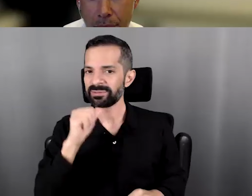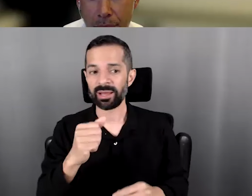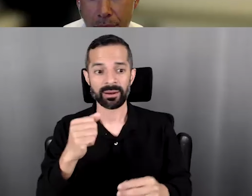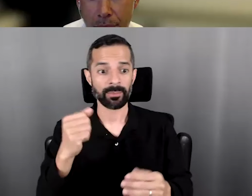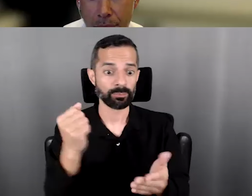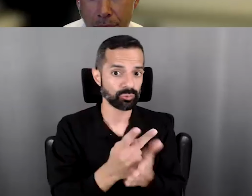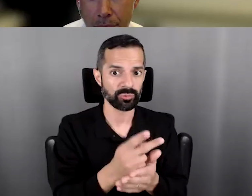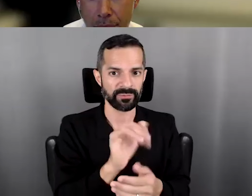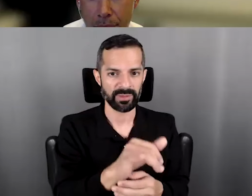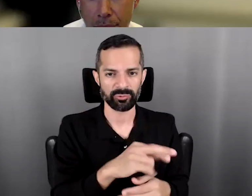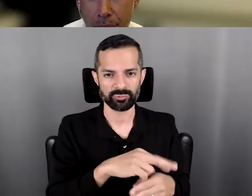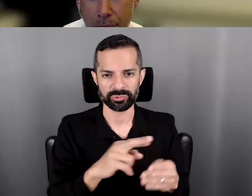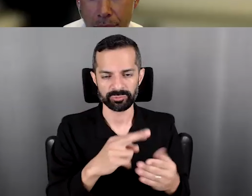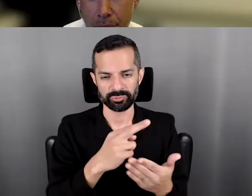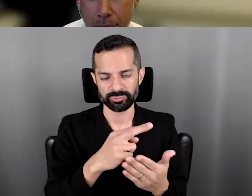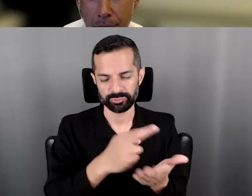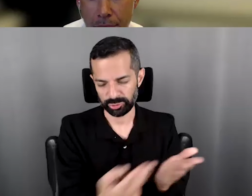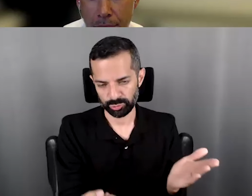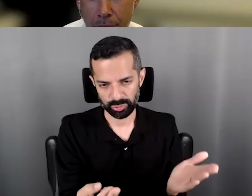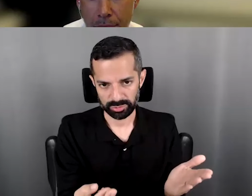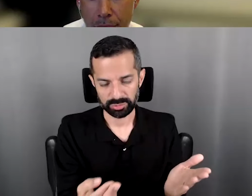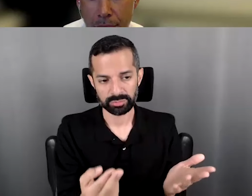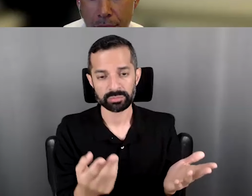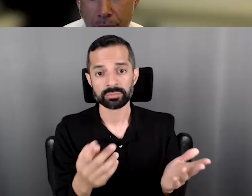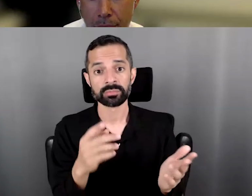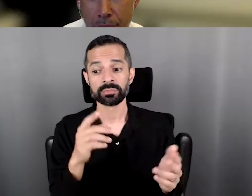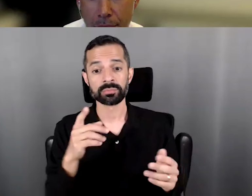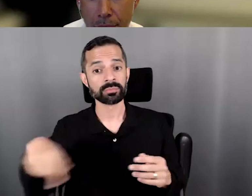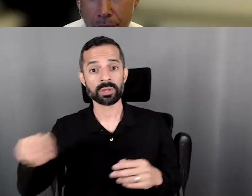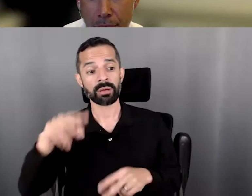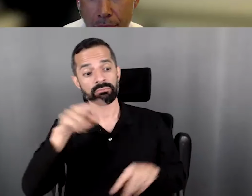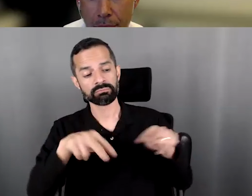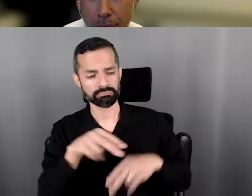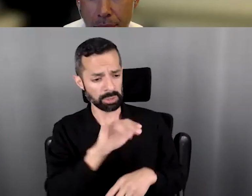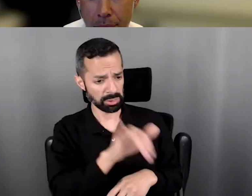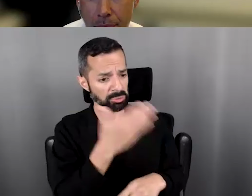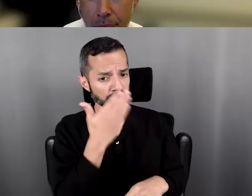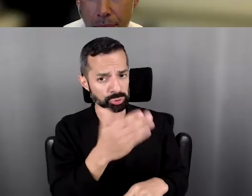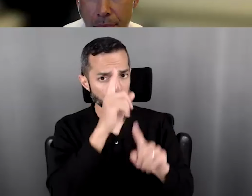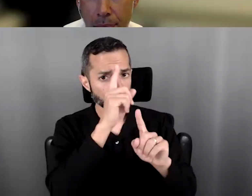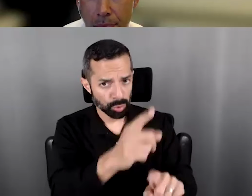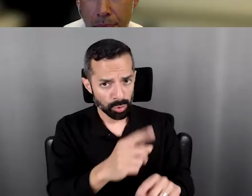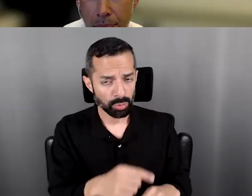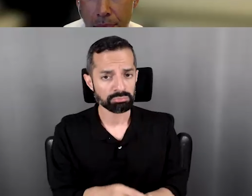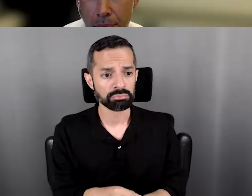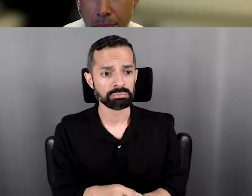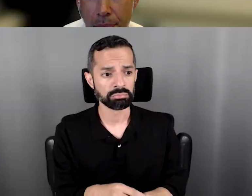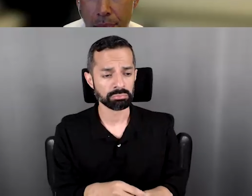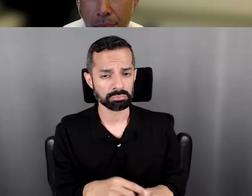these are good goals based on what you've written in your document. And we think that these would be resources to help you achieve those goals.